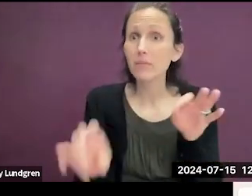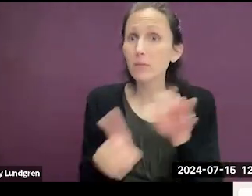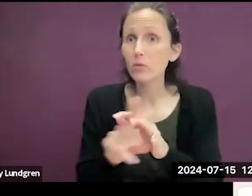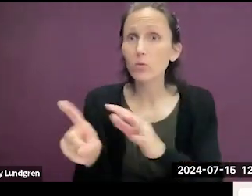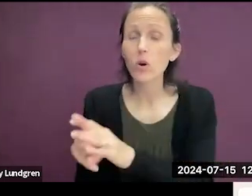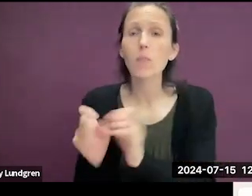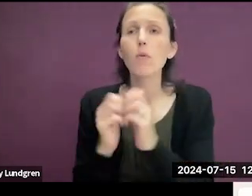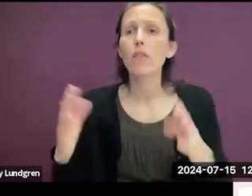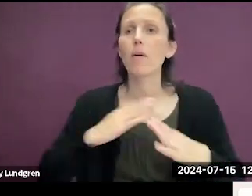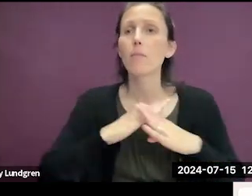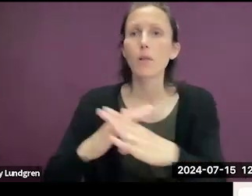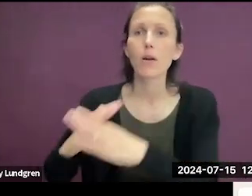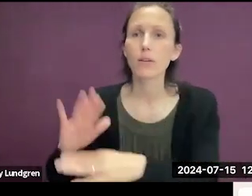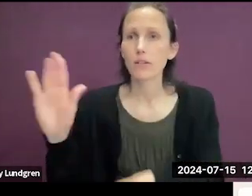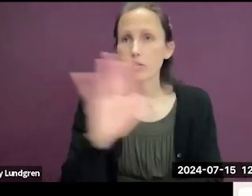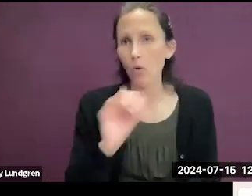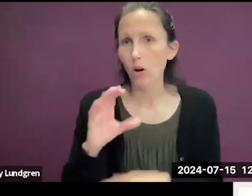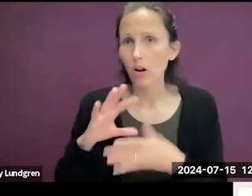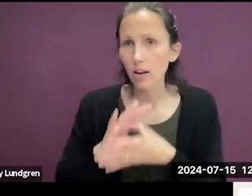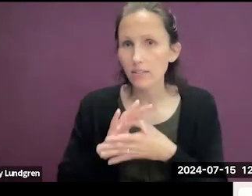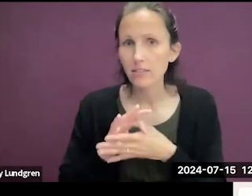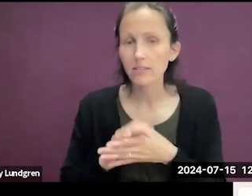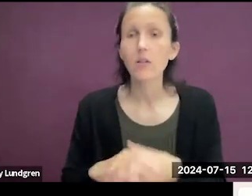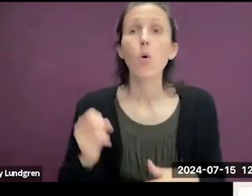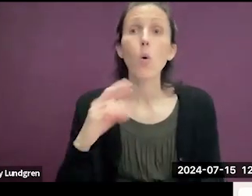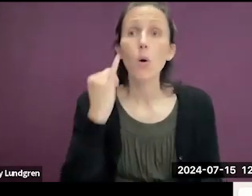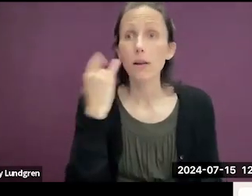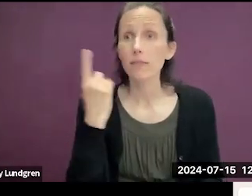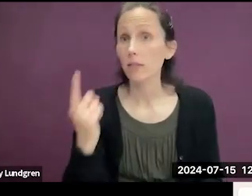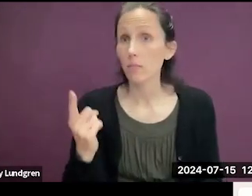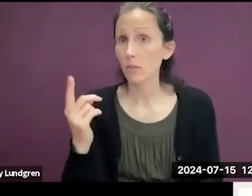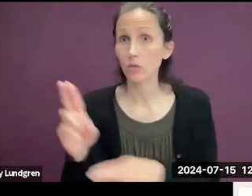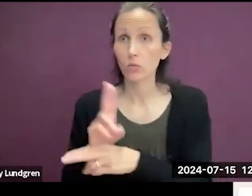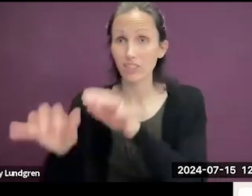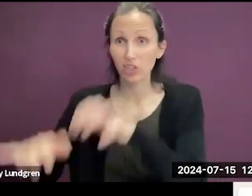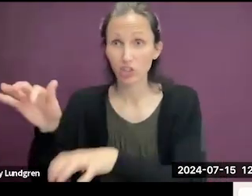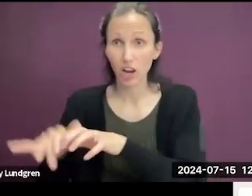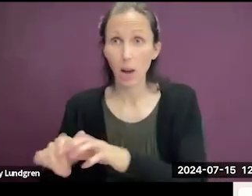Or if someone marks something in the chat, it can also pop up onto your screen without,